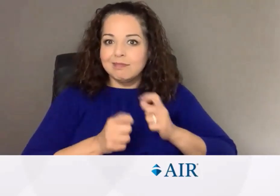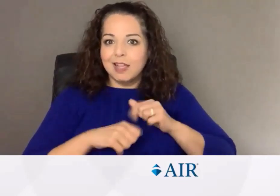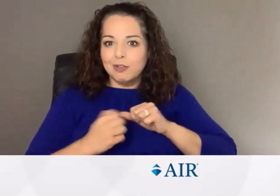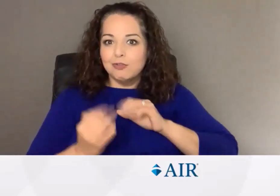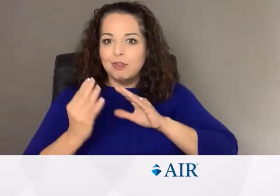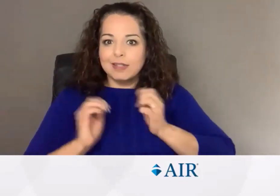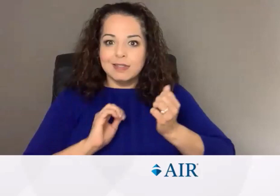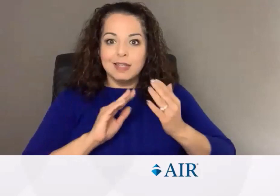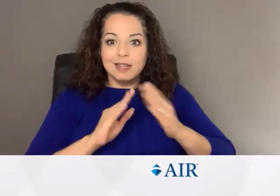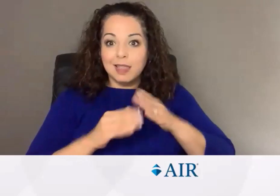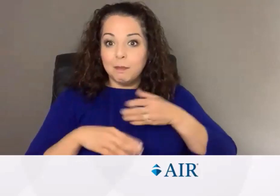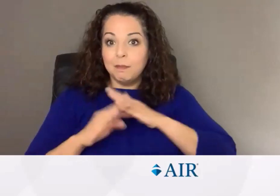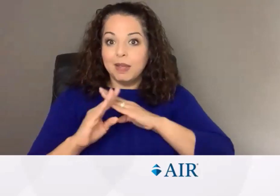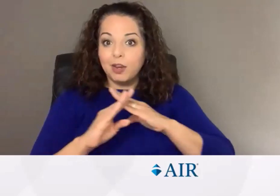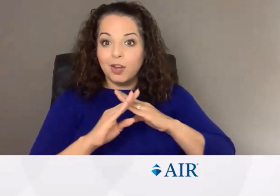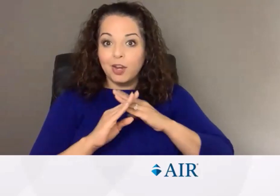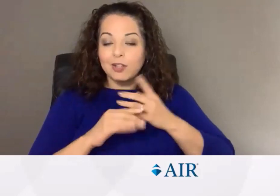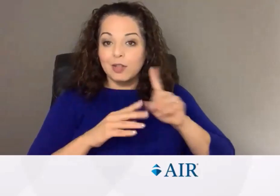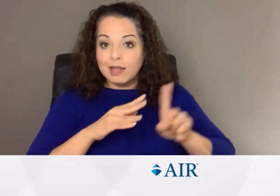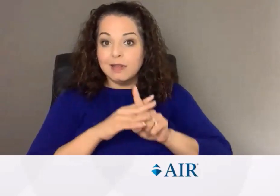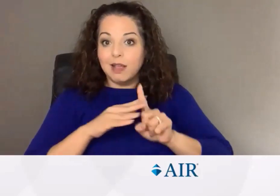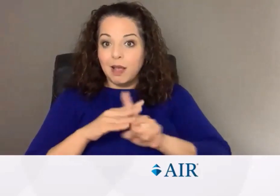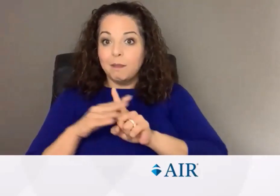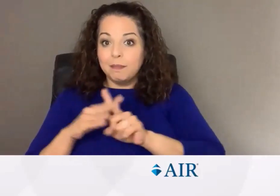So I would say it's an iterative process.